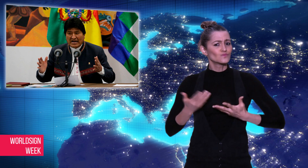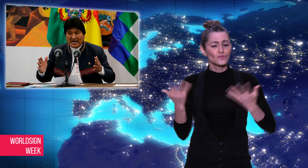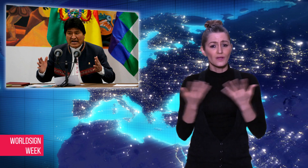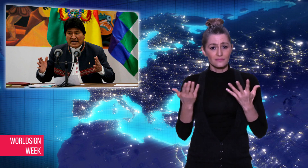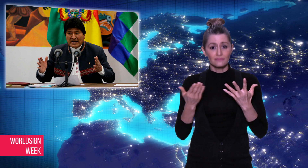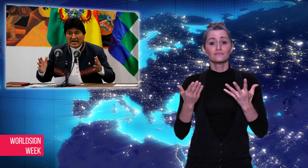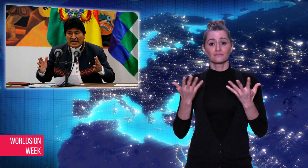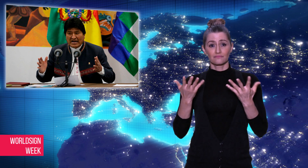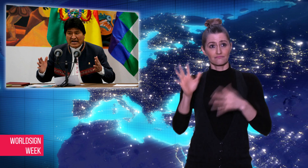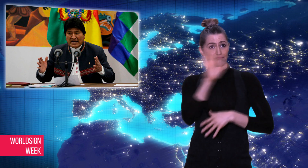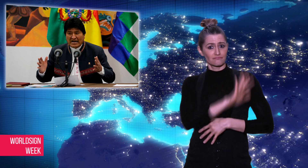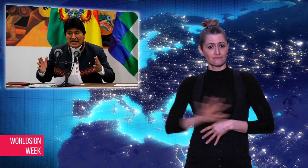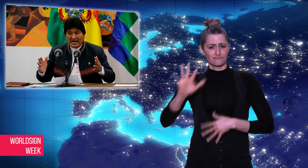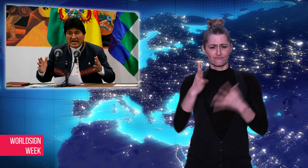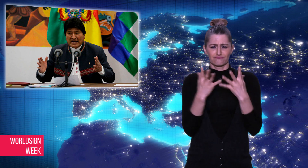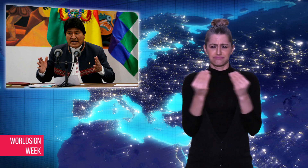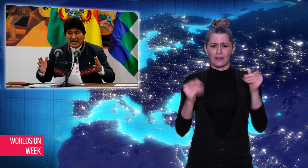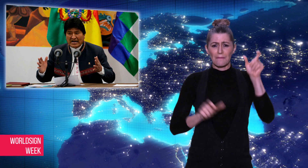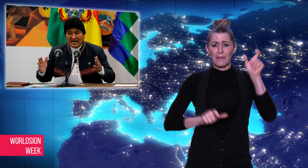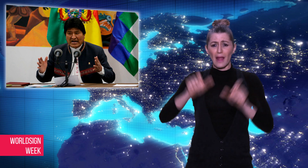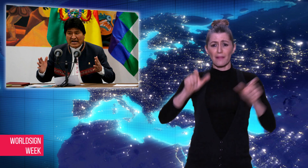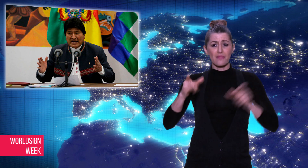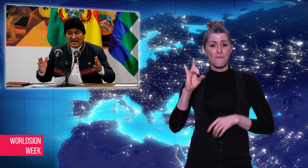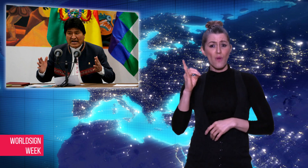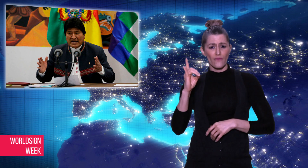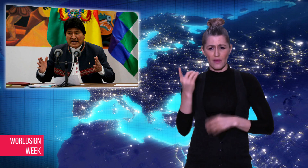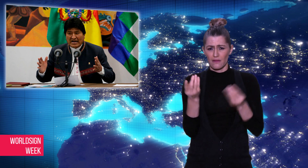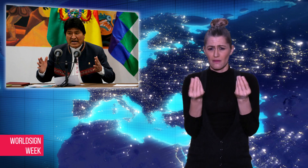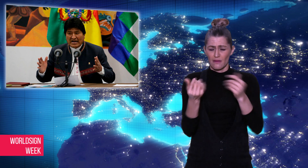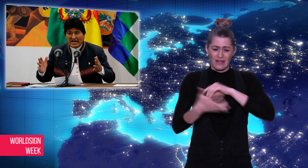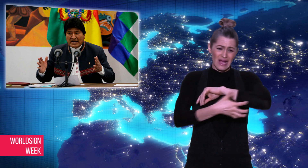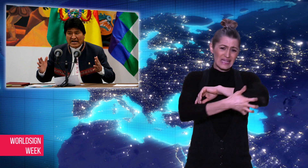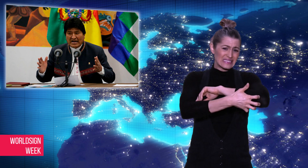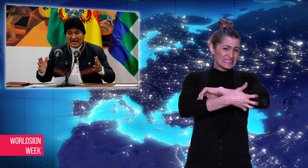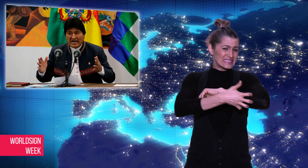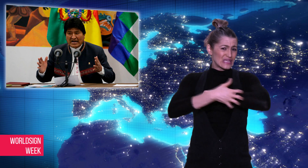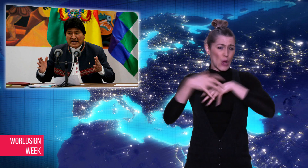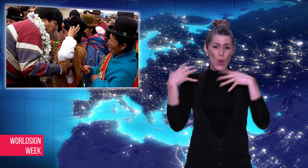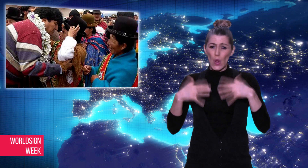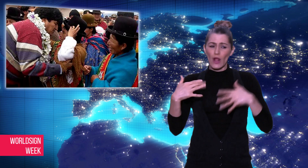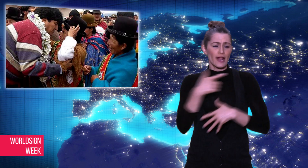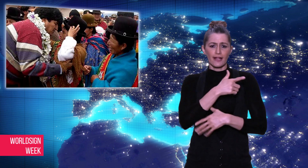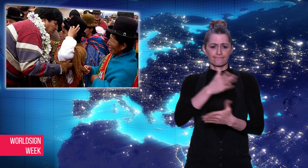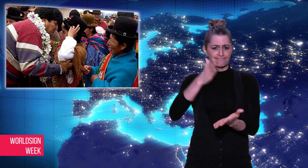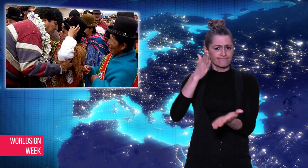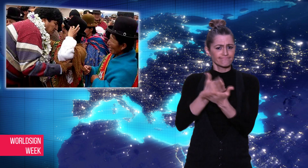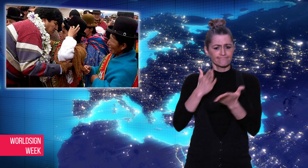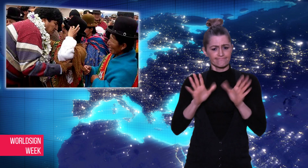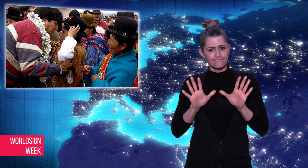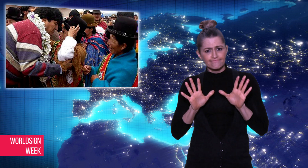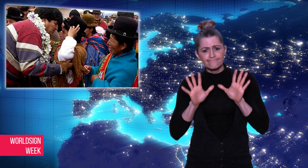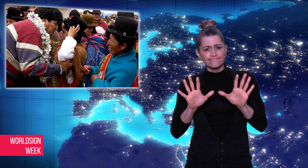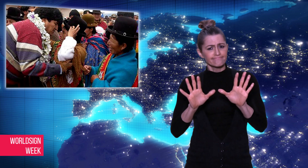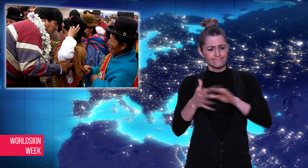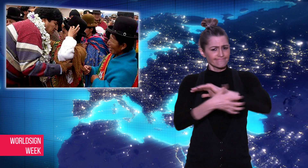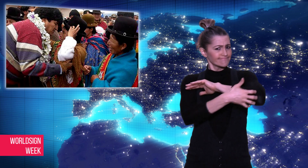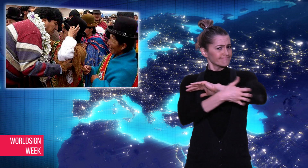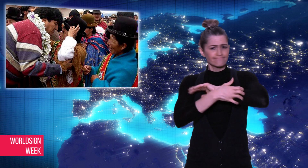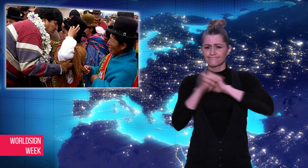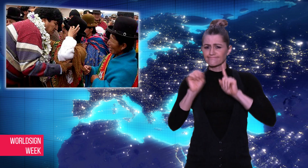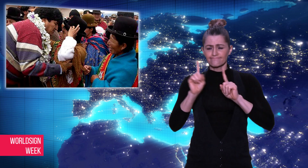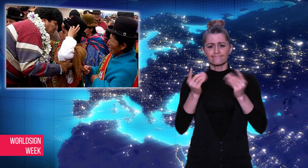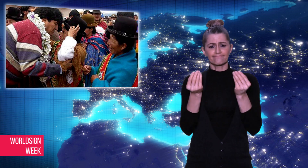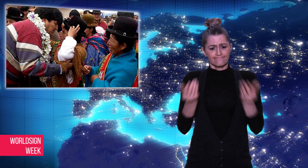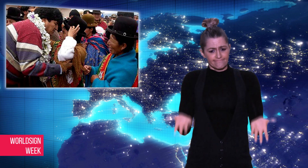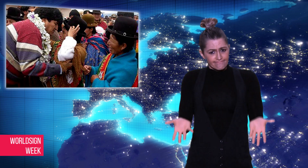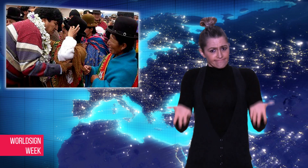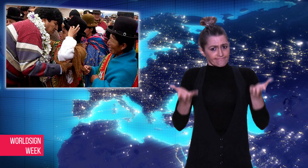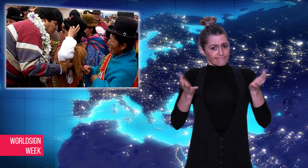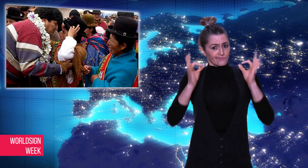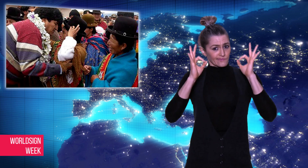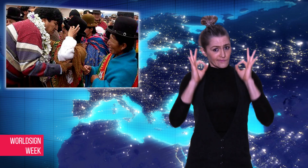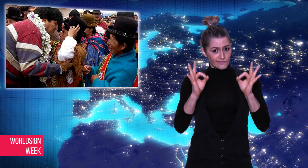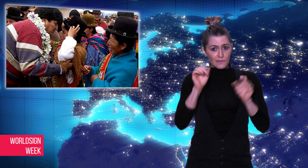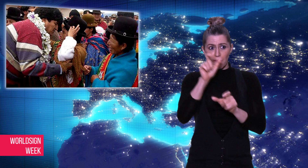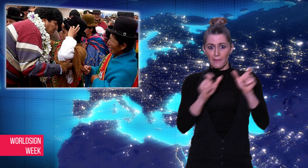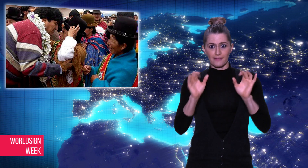His accomplishments include ending poverty for